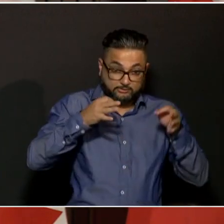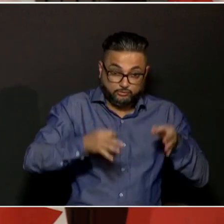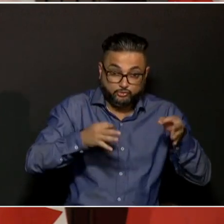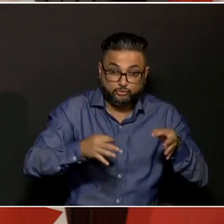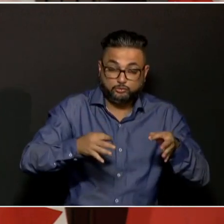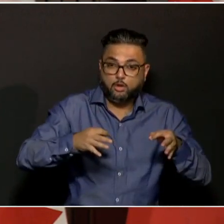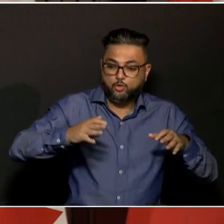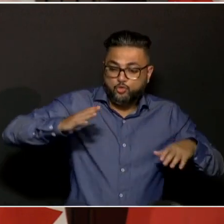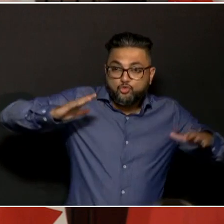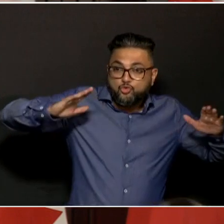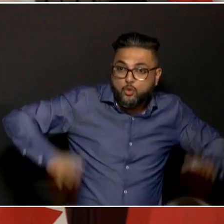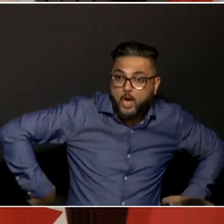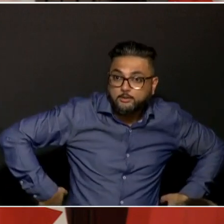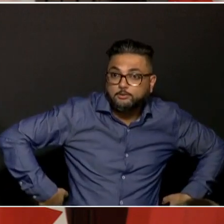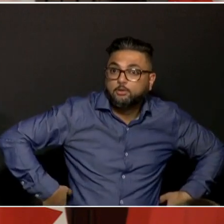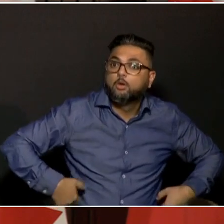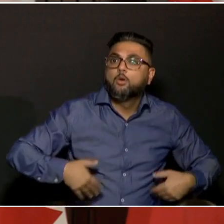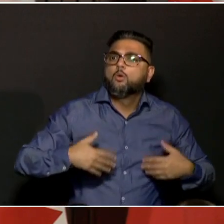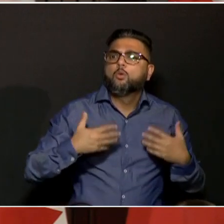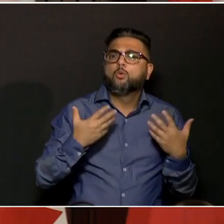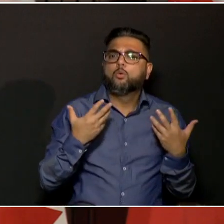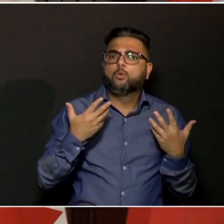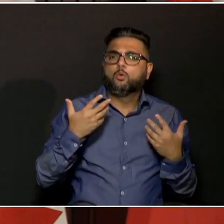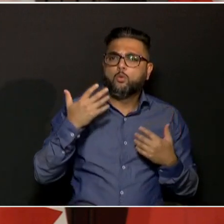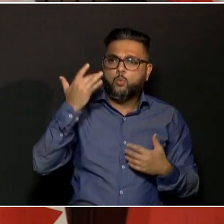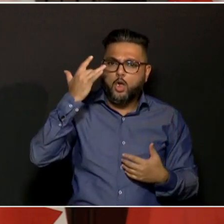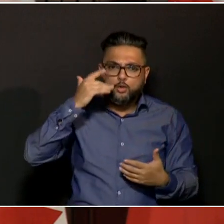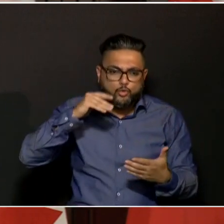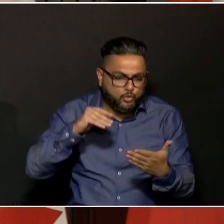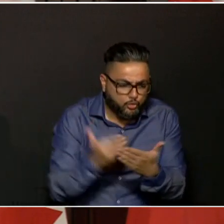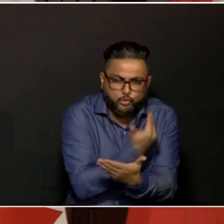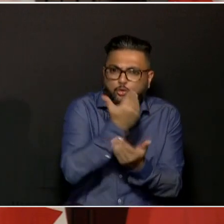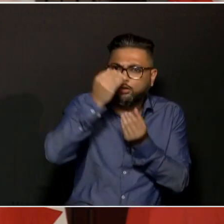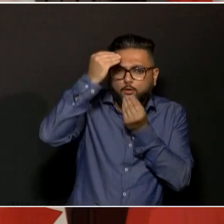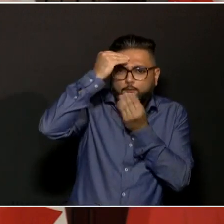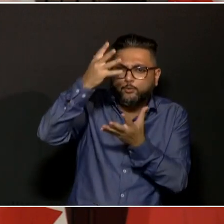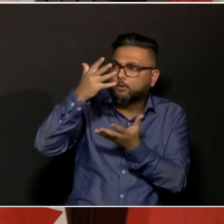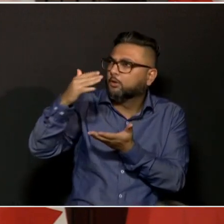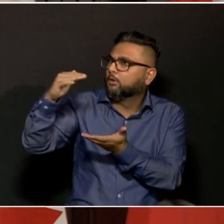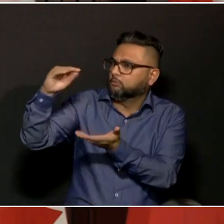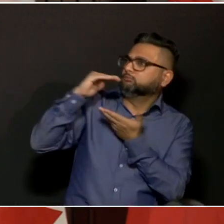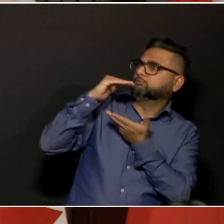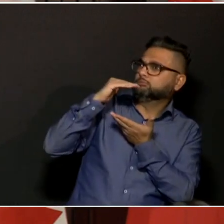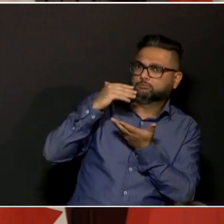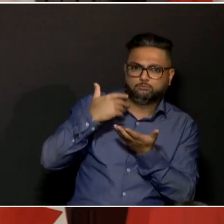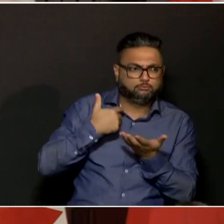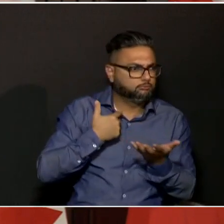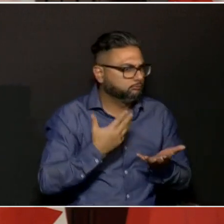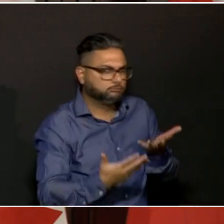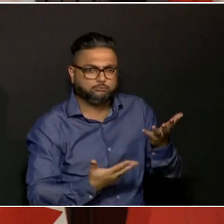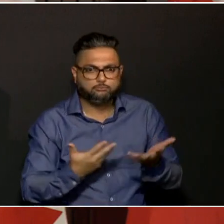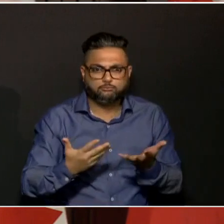How late are you making these decisions? Is it late the night before because you have new information